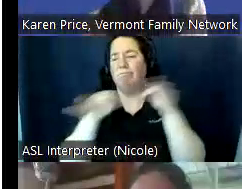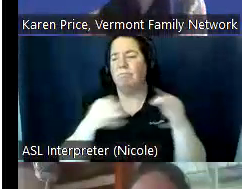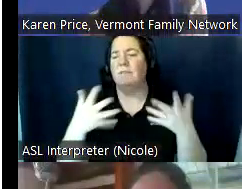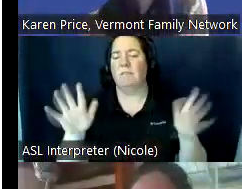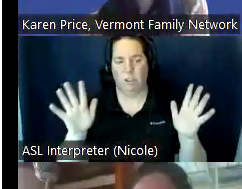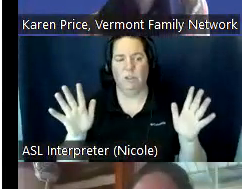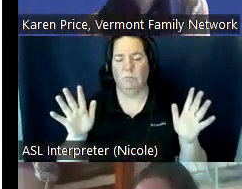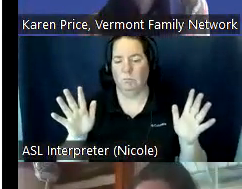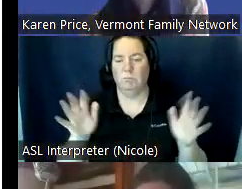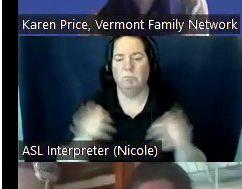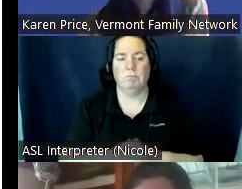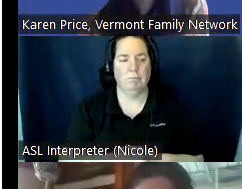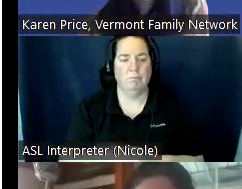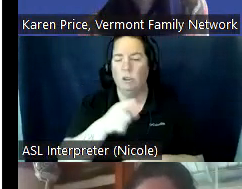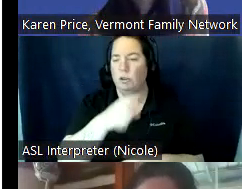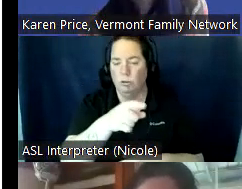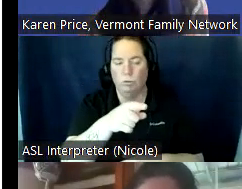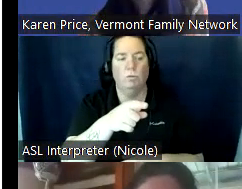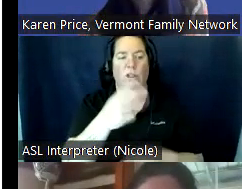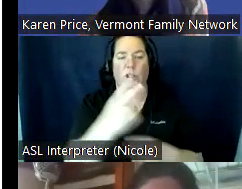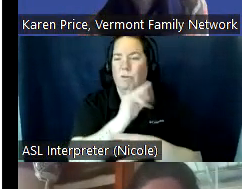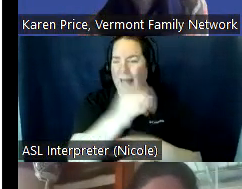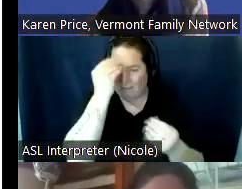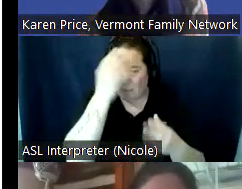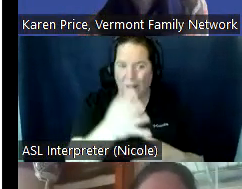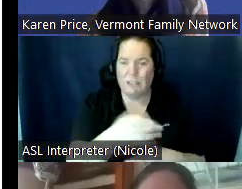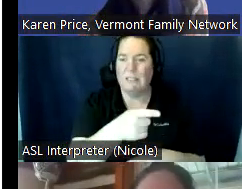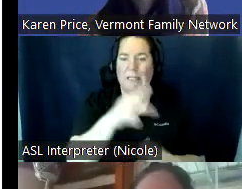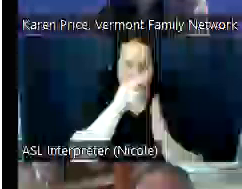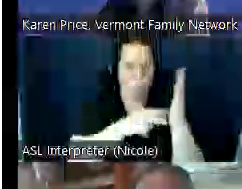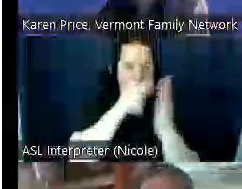is just a way that you can take some of this information in through a written format. The